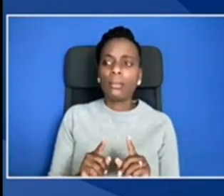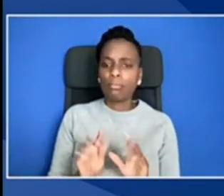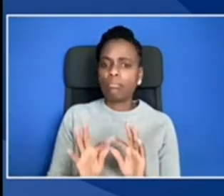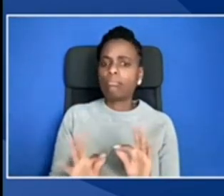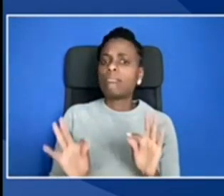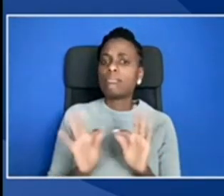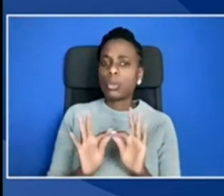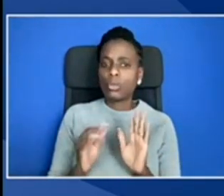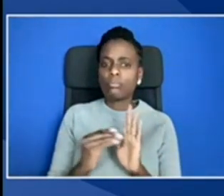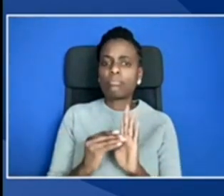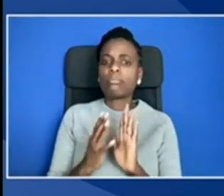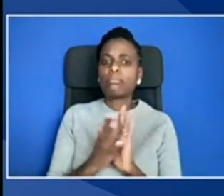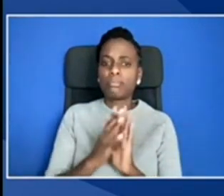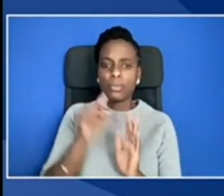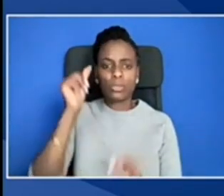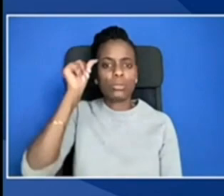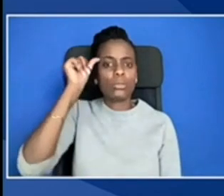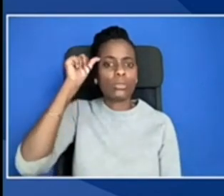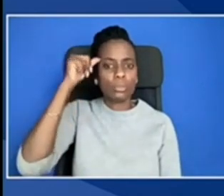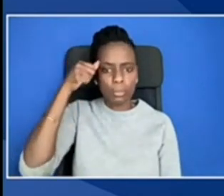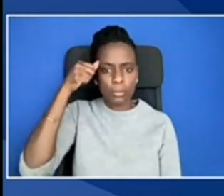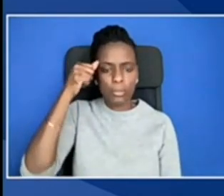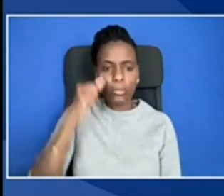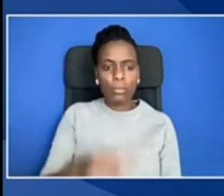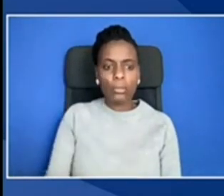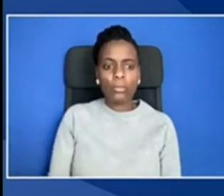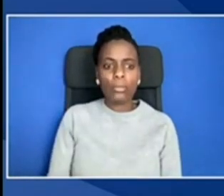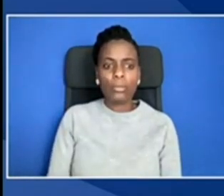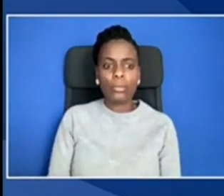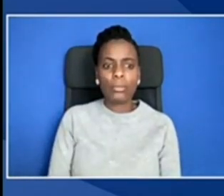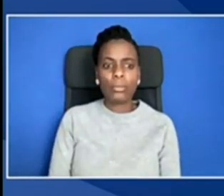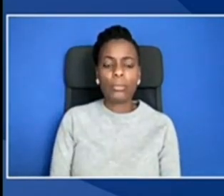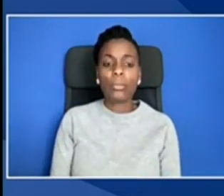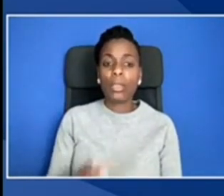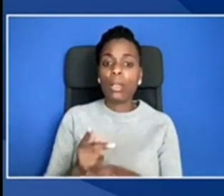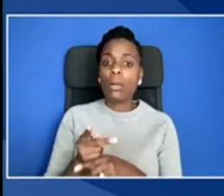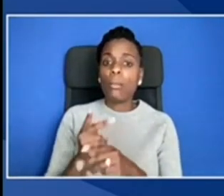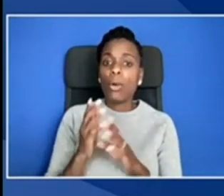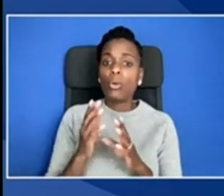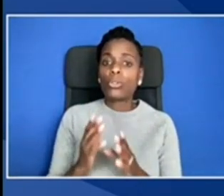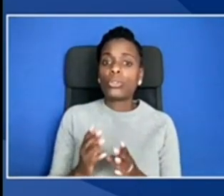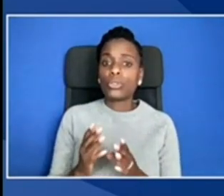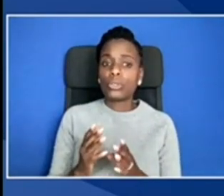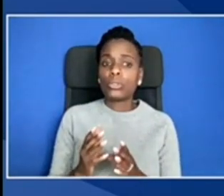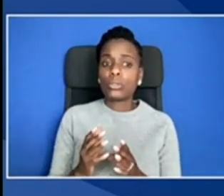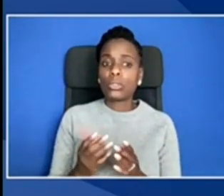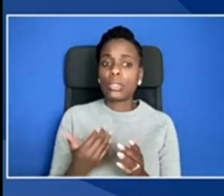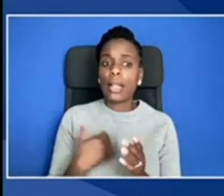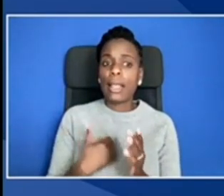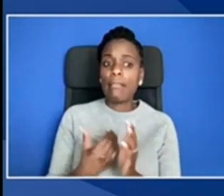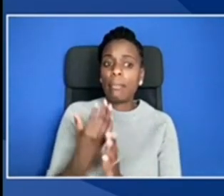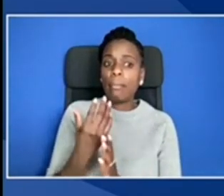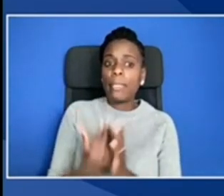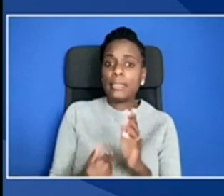to remember the borrowers who have the missing or broken data or who have been